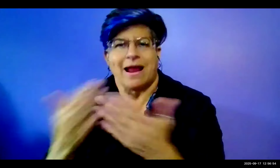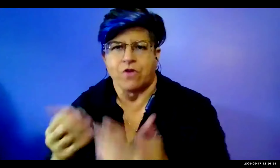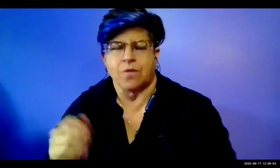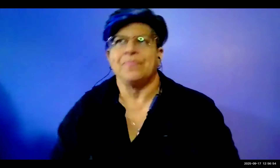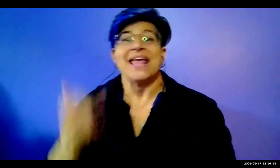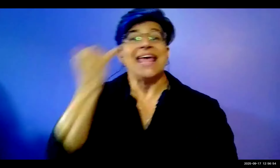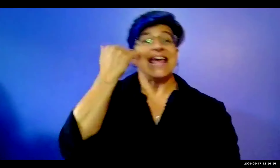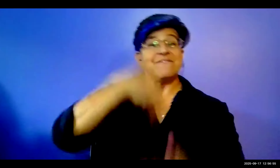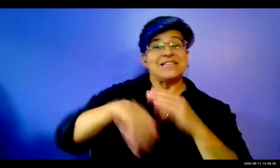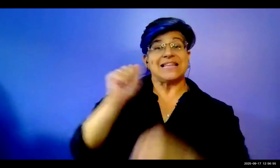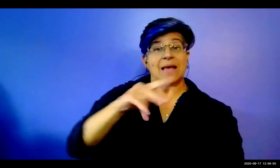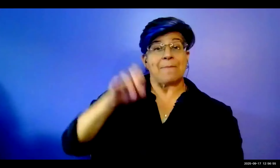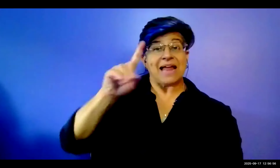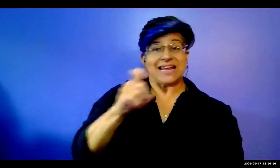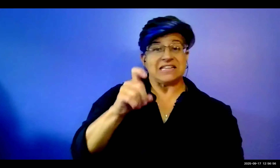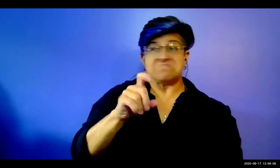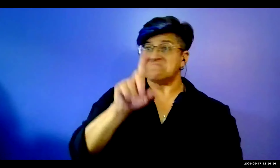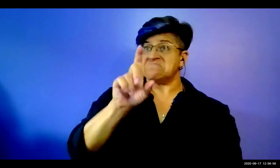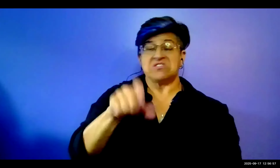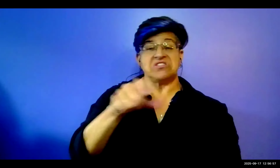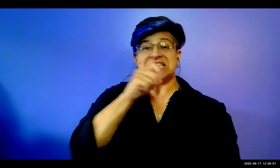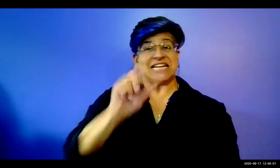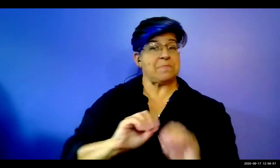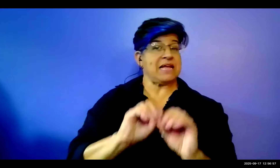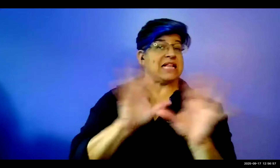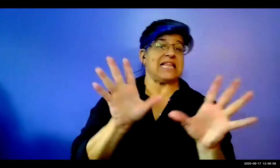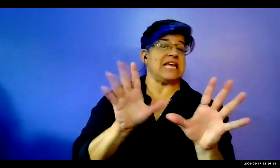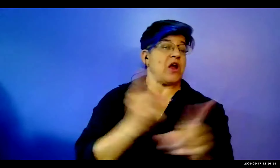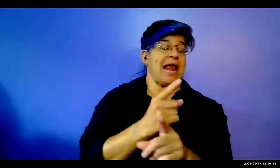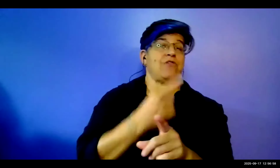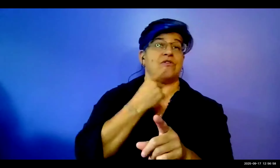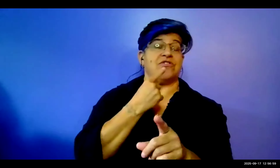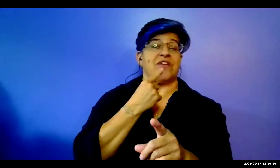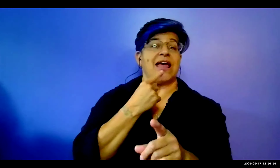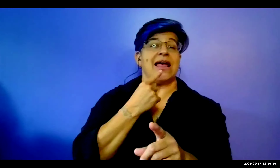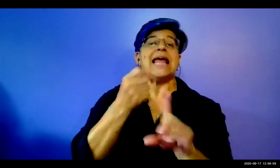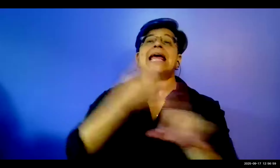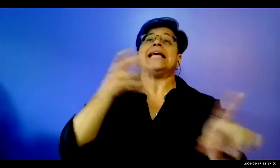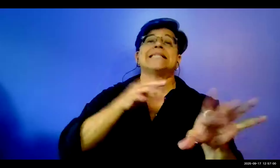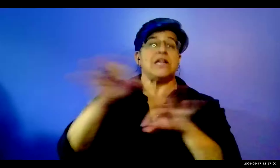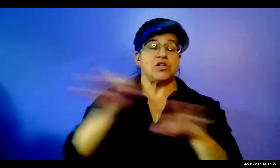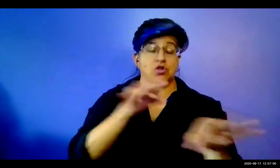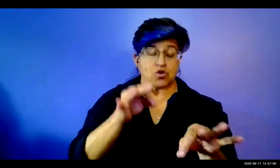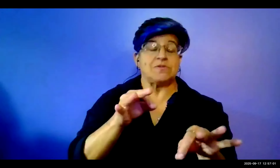You just need to be very, uh, accurate in mentioning the exact location where.